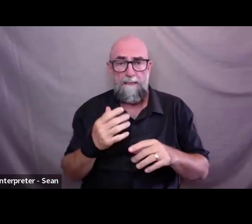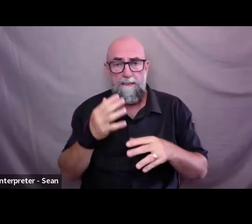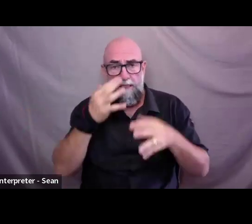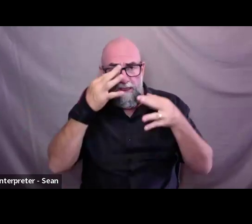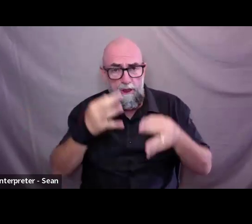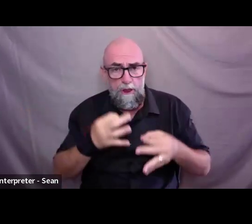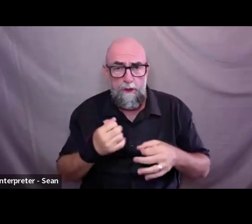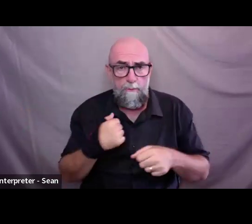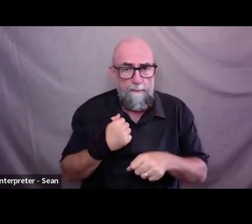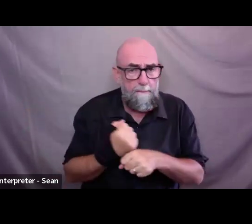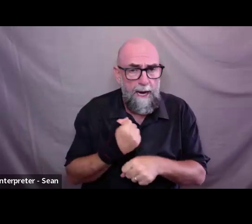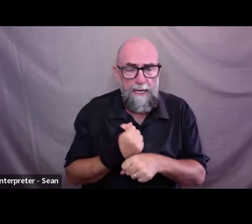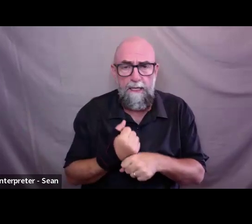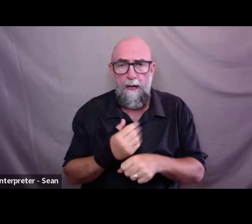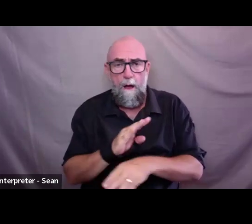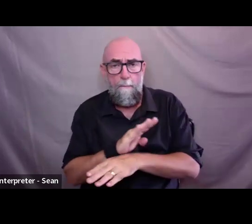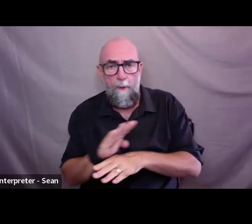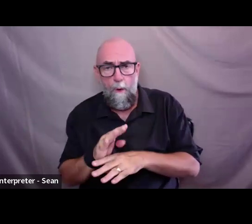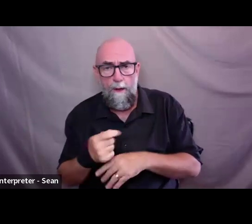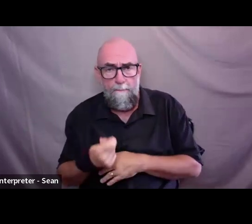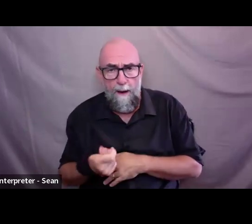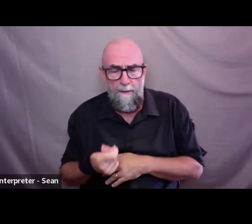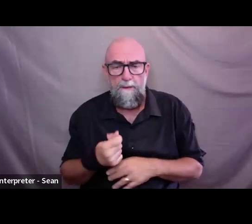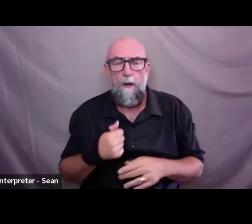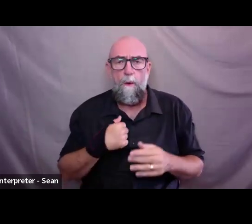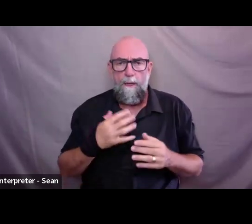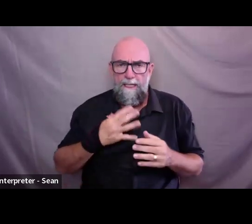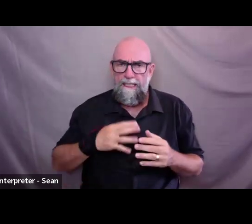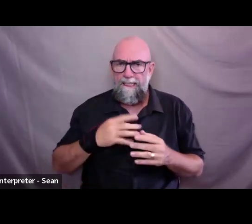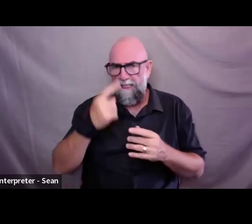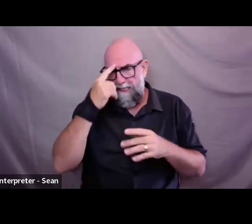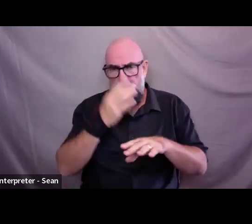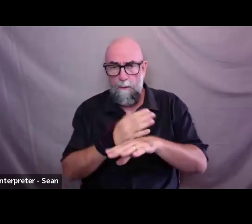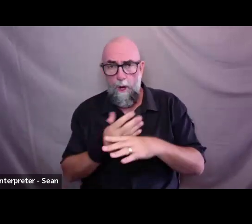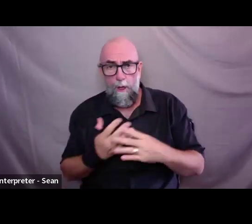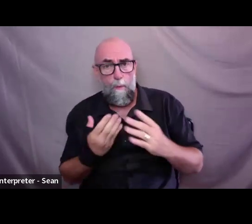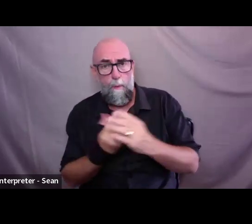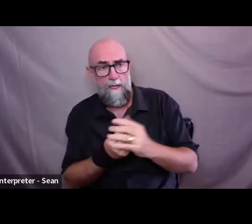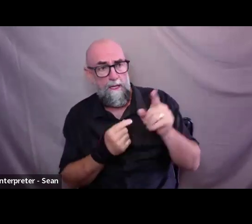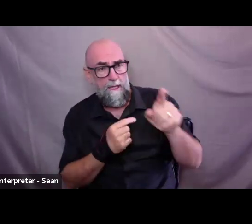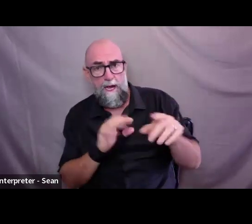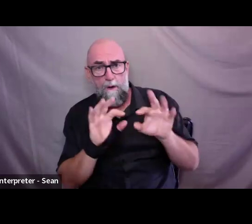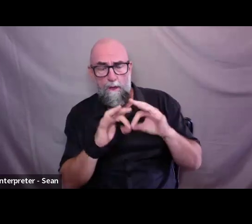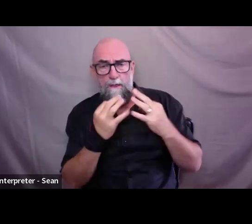times when boycotts are the right way, there are times that taking the hands of organisations and